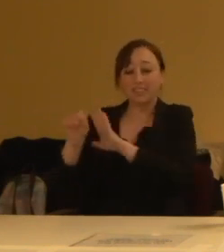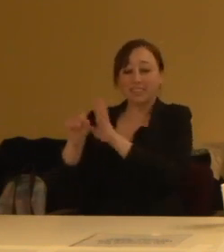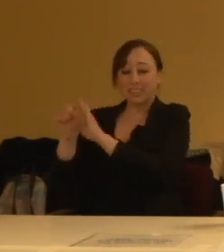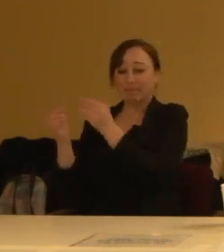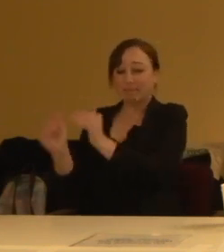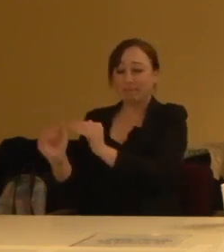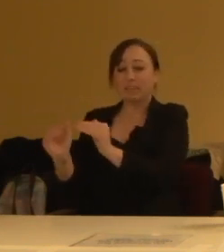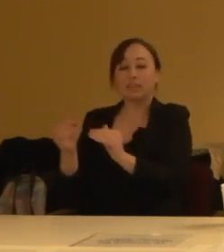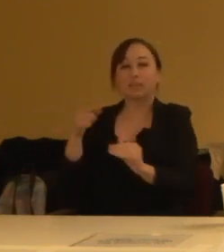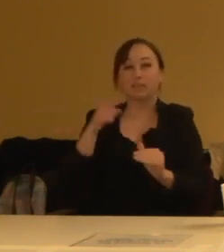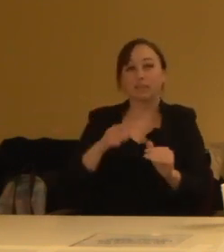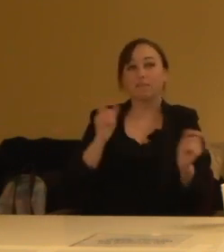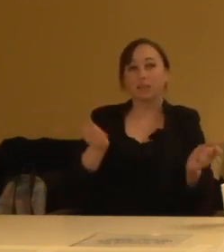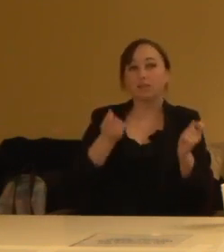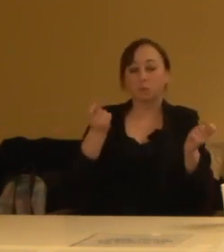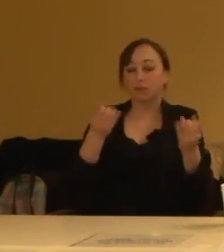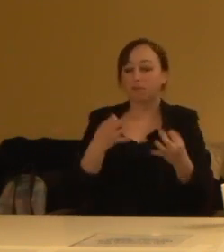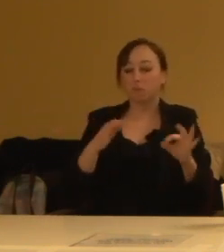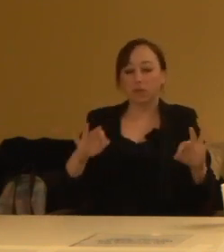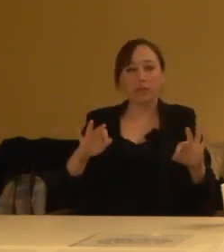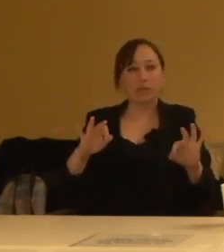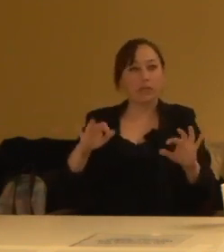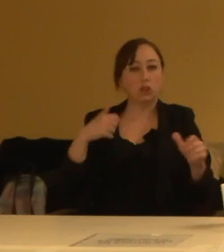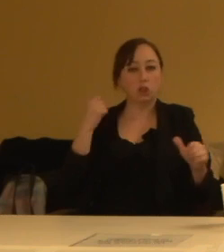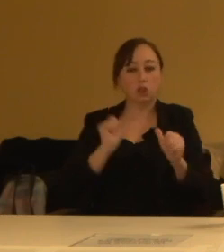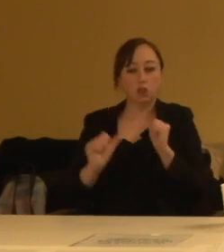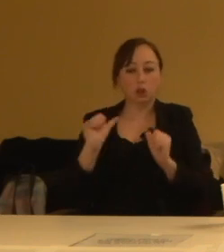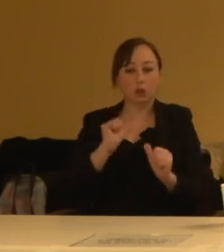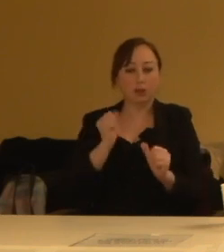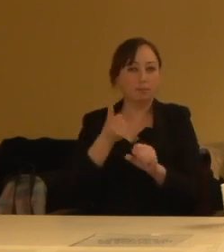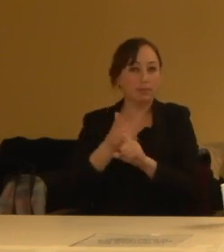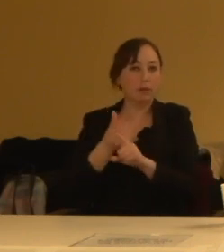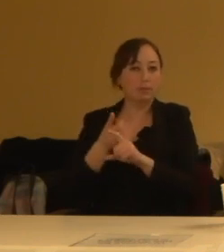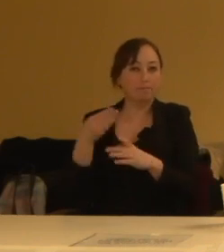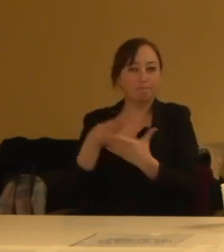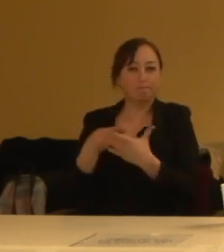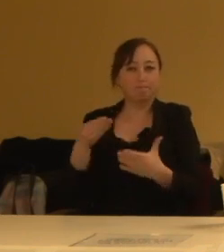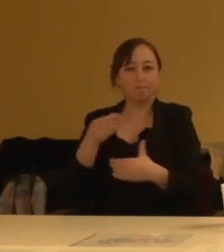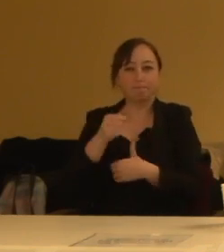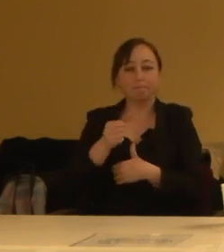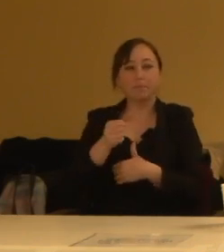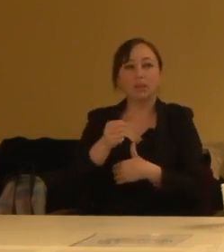that is just funded by the theater, and it's open to the public and we have, actually a growing and